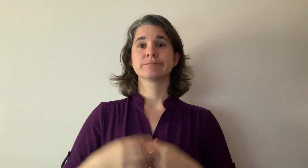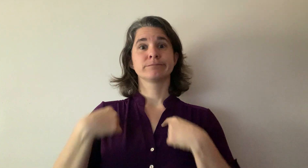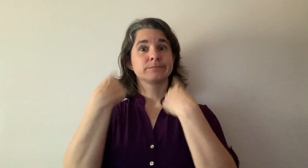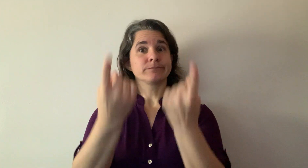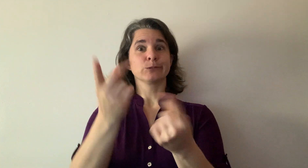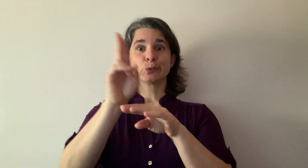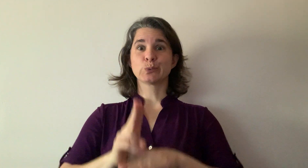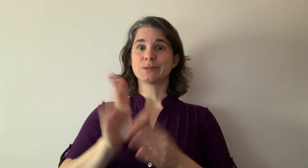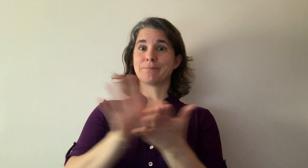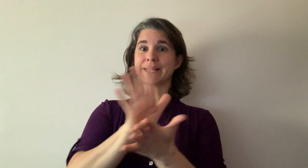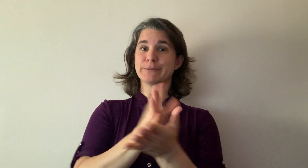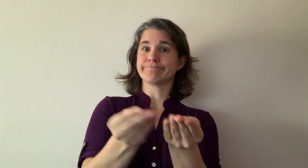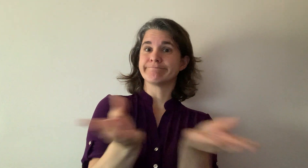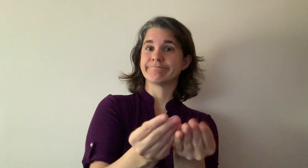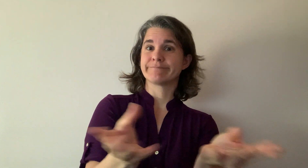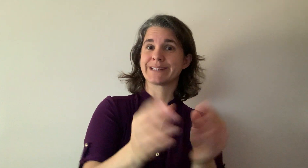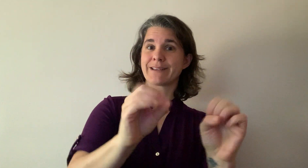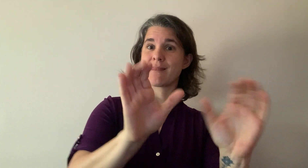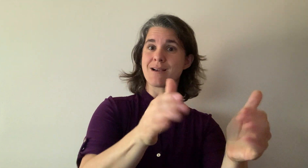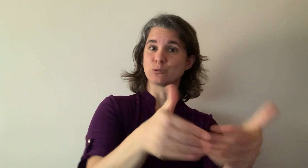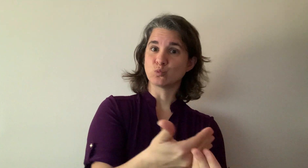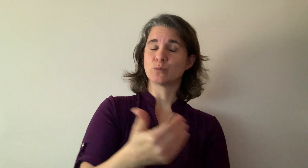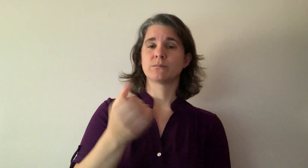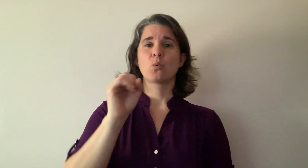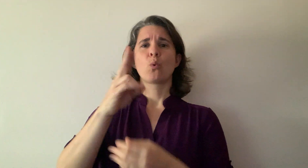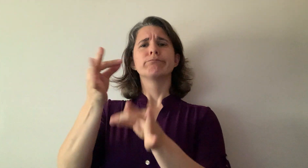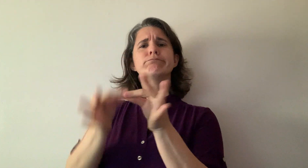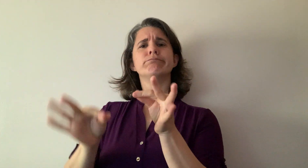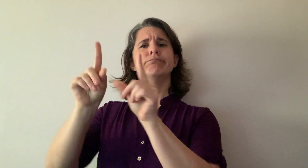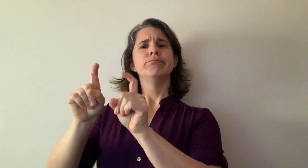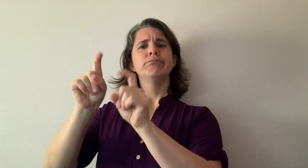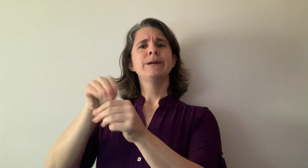While we are used to giving paper tests in the classroom or using the Assessment feature